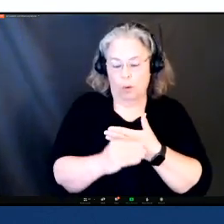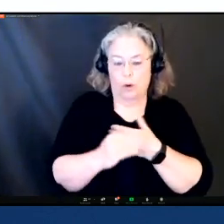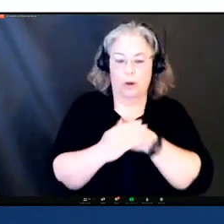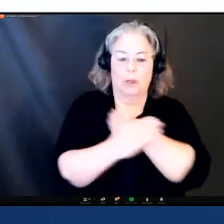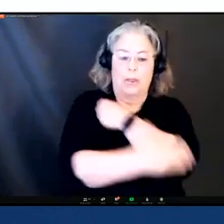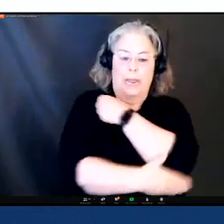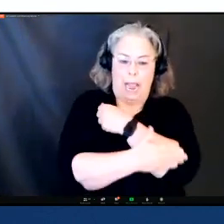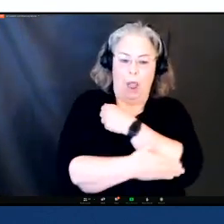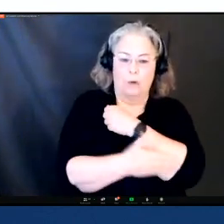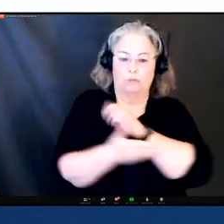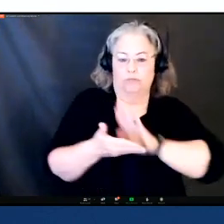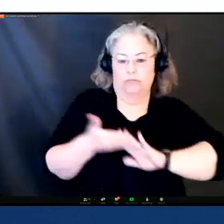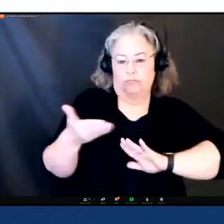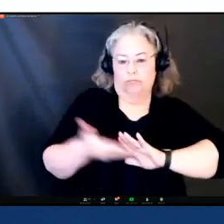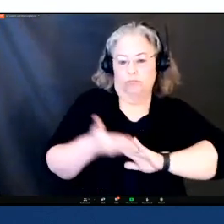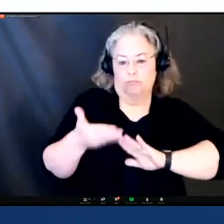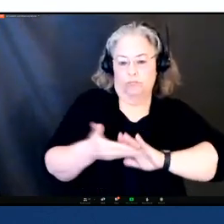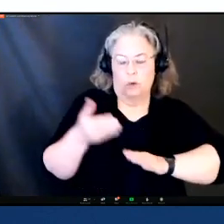but that are largely funded with state and federal money.